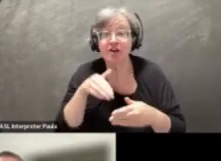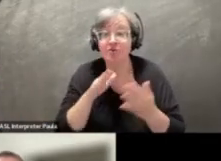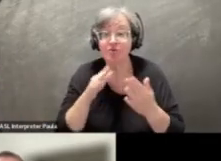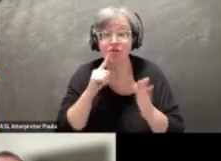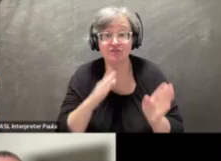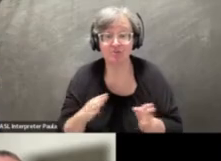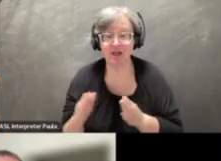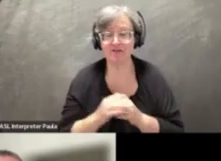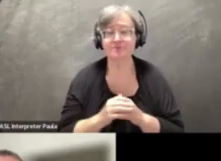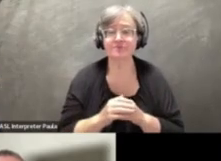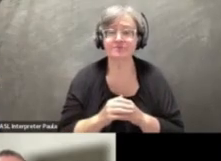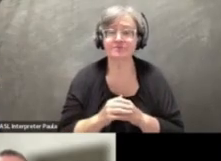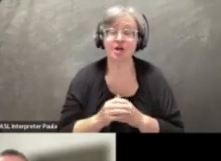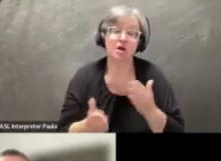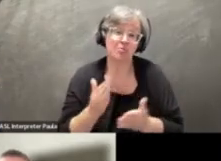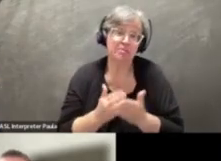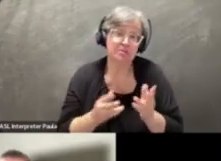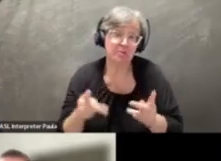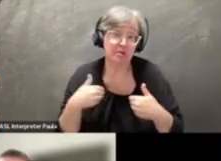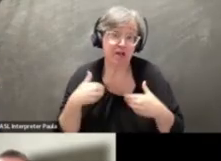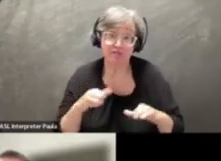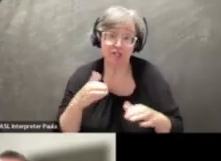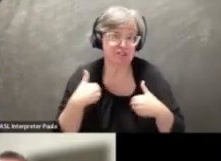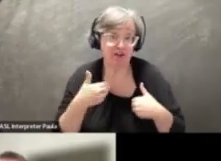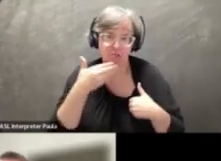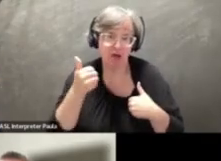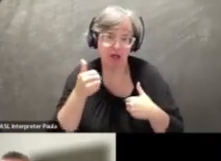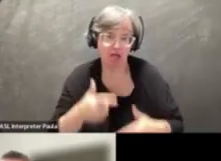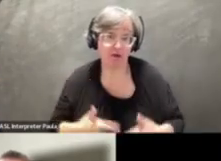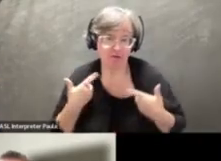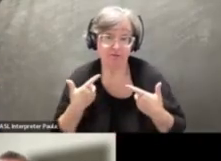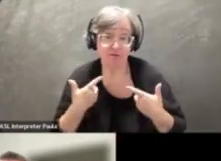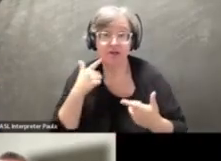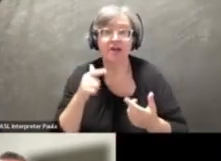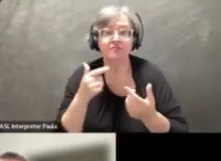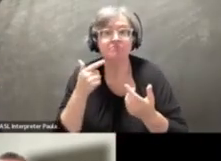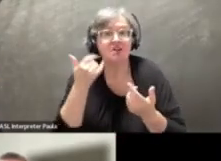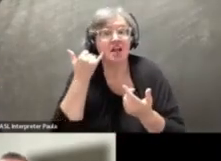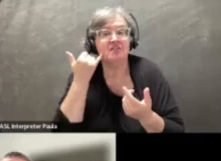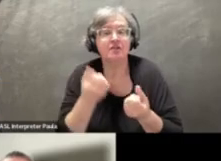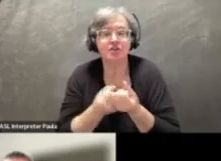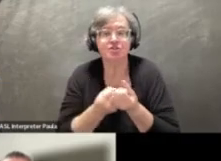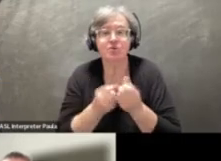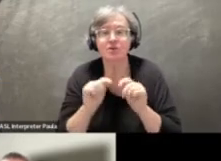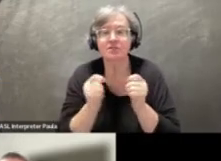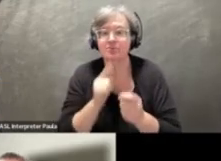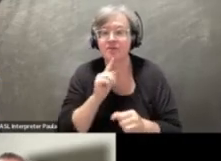And so perhaps some people got the chance to have a better life if the support team was committed and active to make